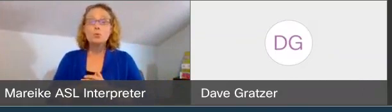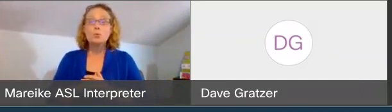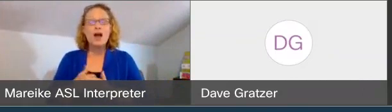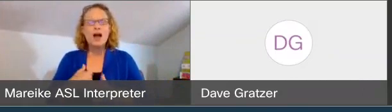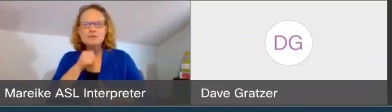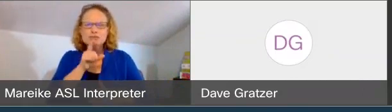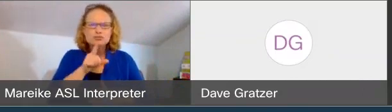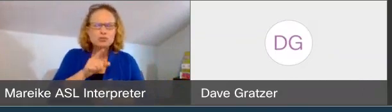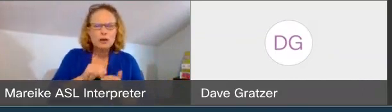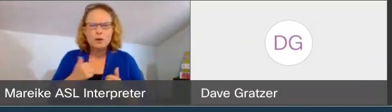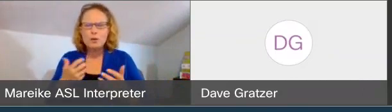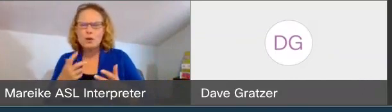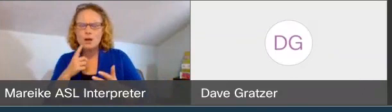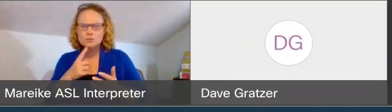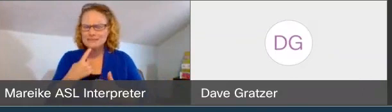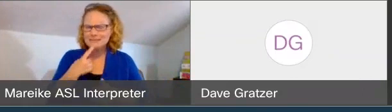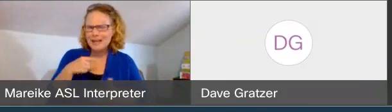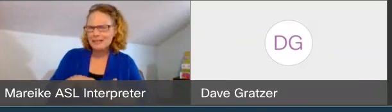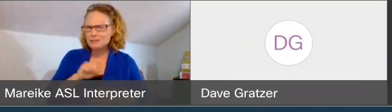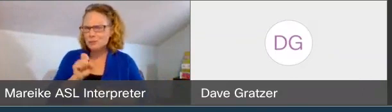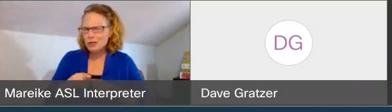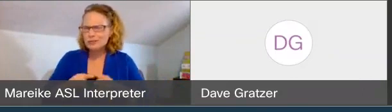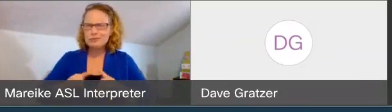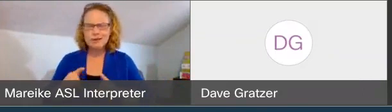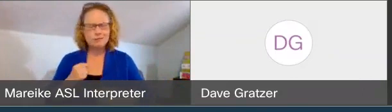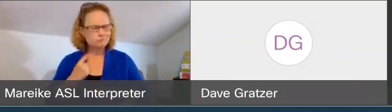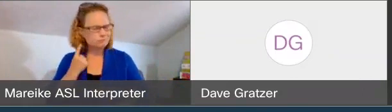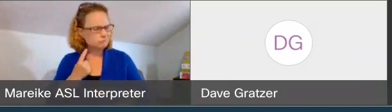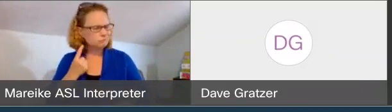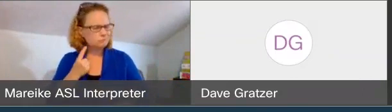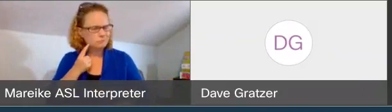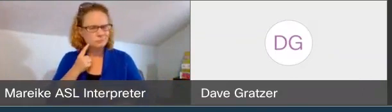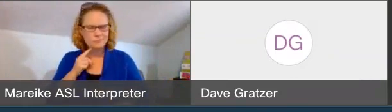sure how I wanna word this, but as I was thinking, and as I'm looking at these various questions,